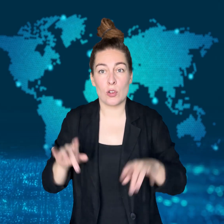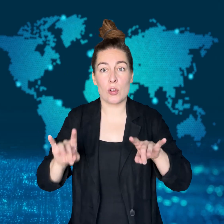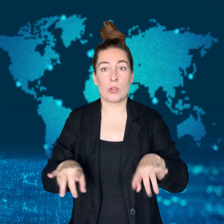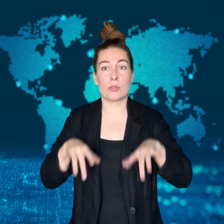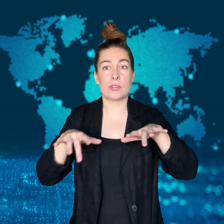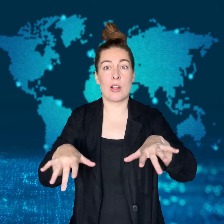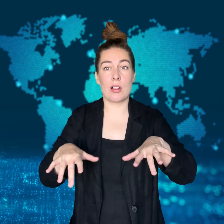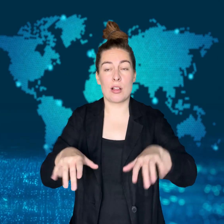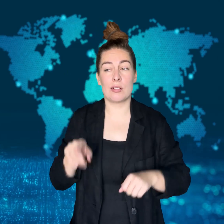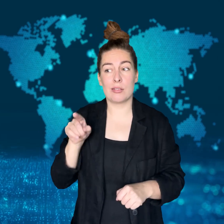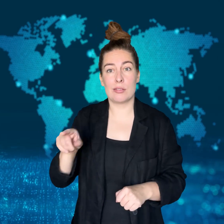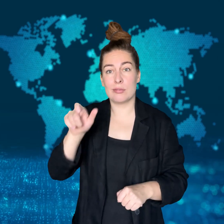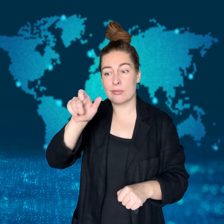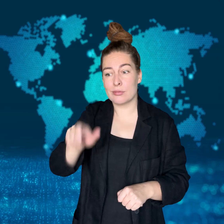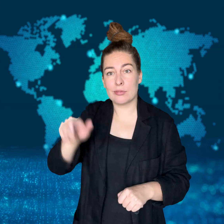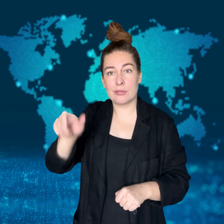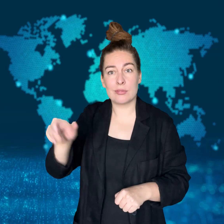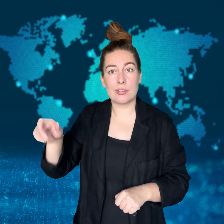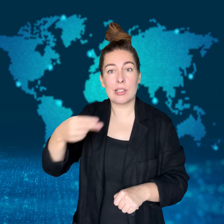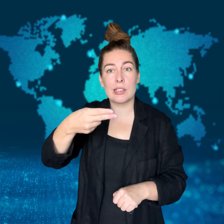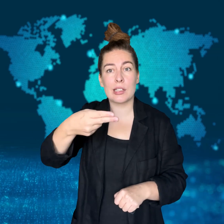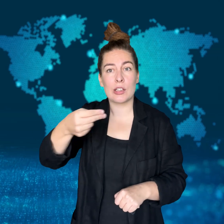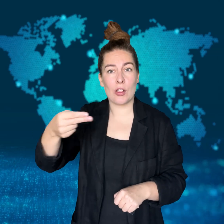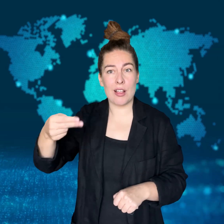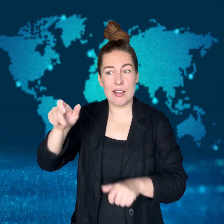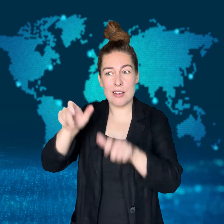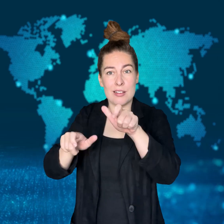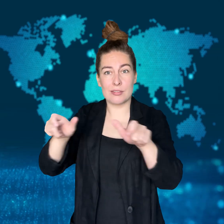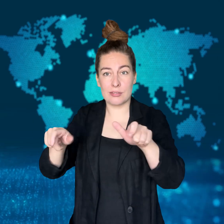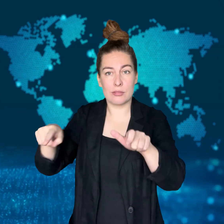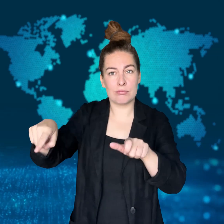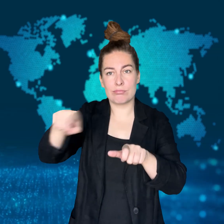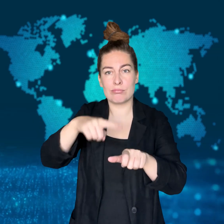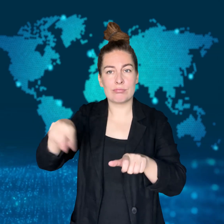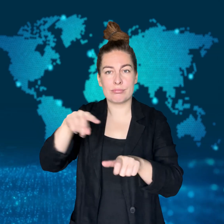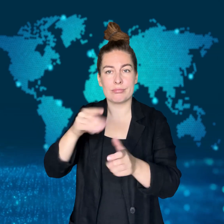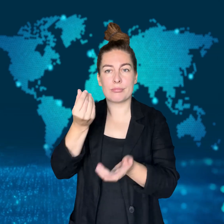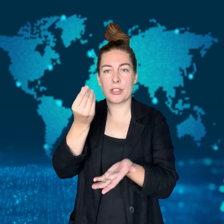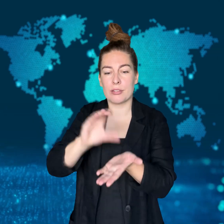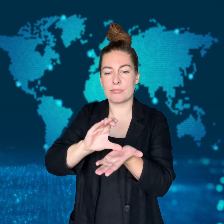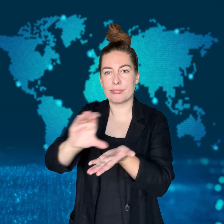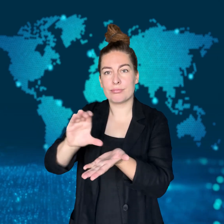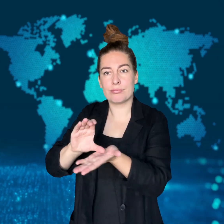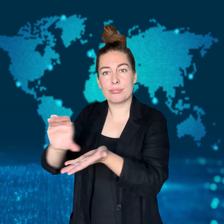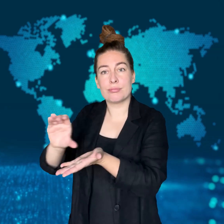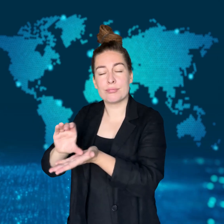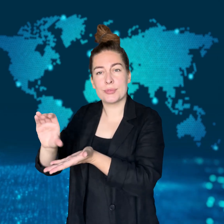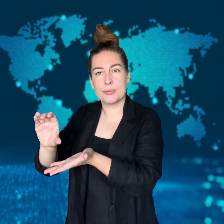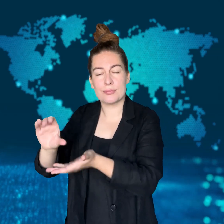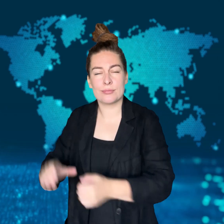Indonesian children compensated